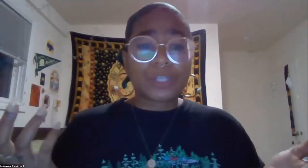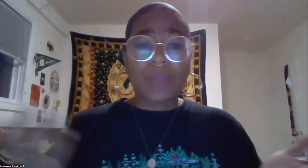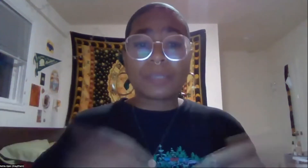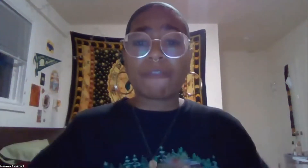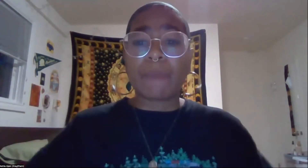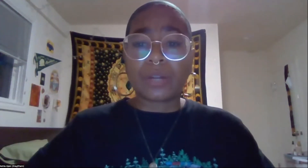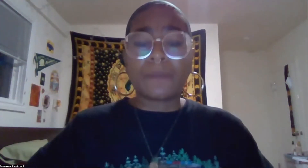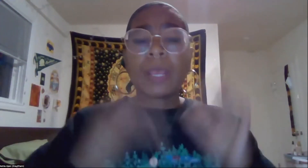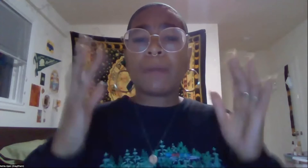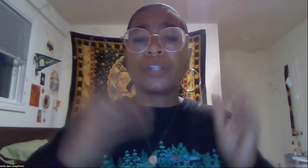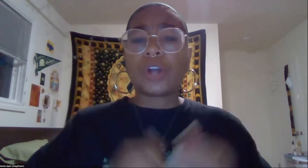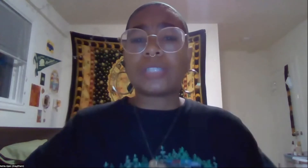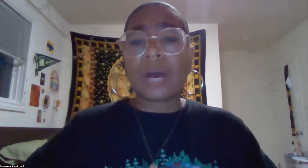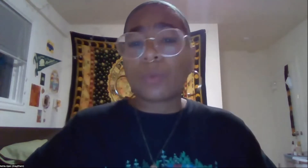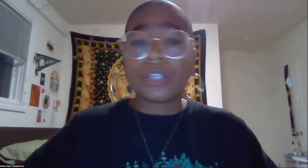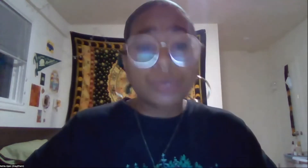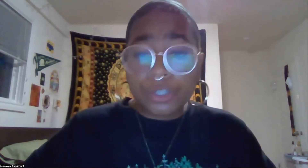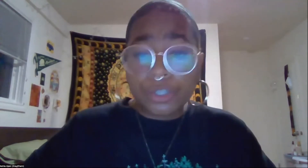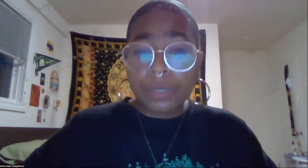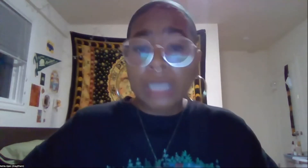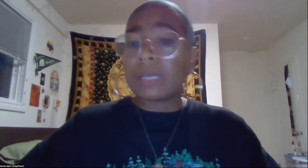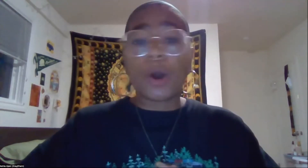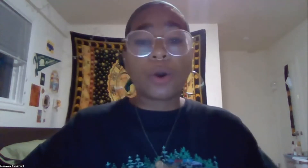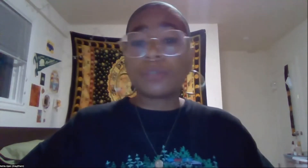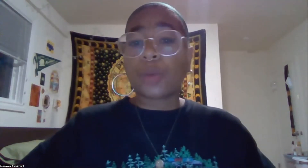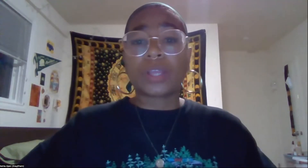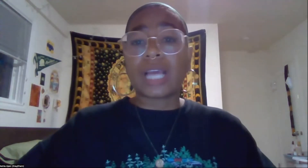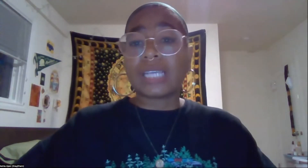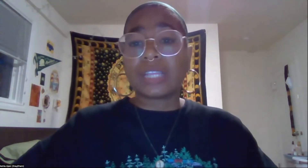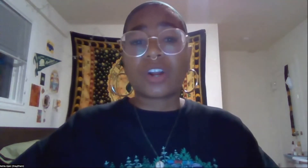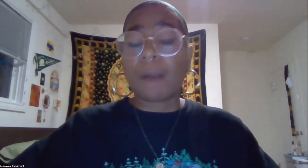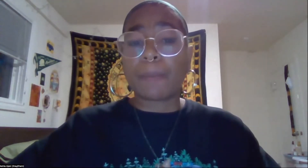scraps of metal. melt it all down why dontcha. some homes are worth less than their copper